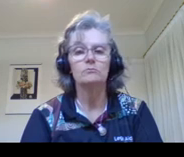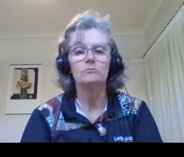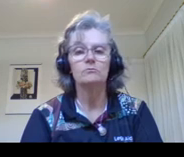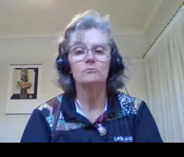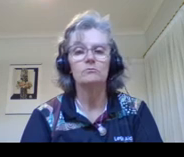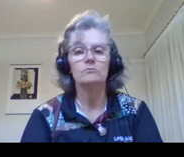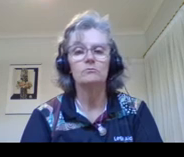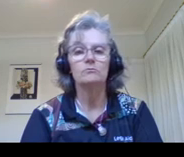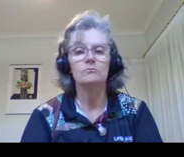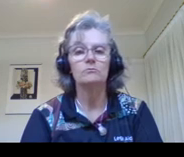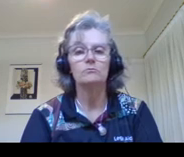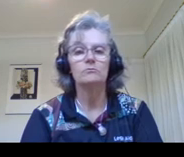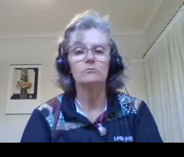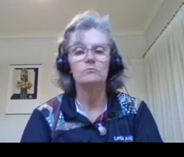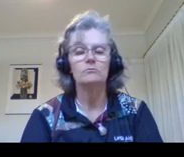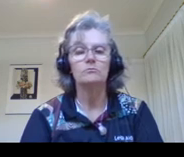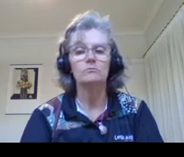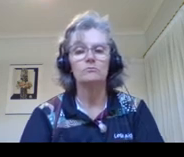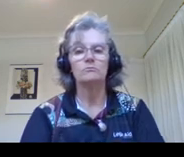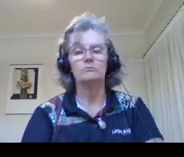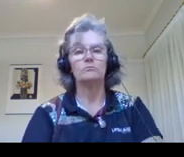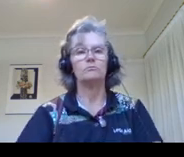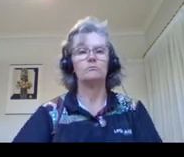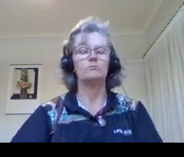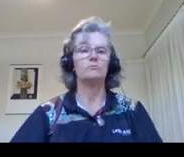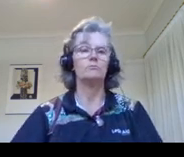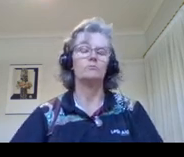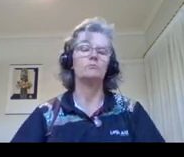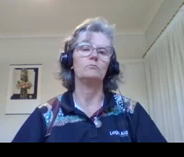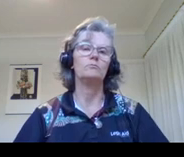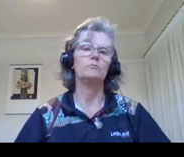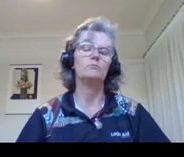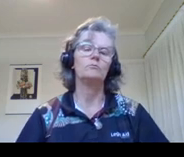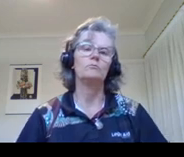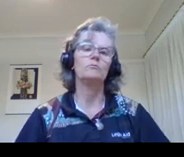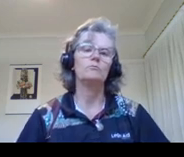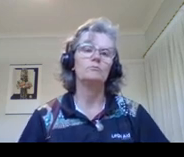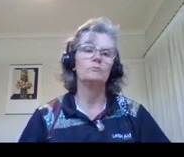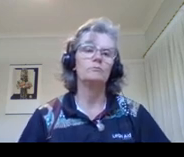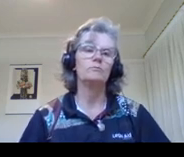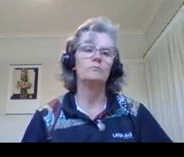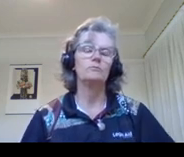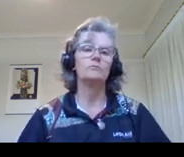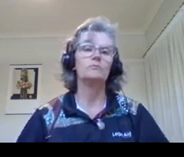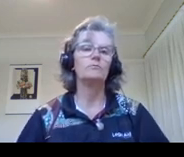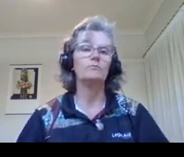the bank is in charge of or the bank can control who can and can't access an account whereas